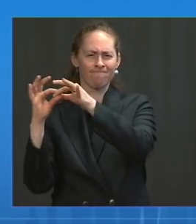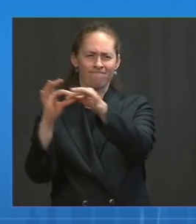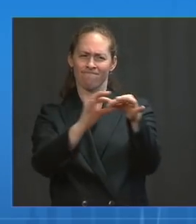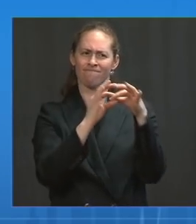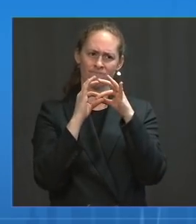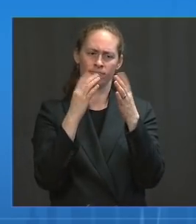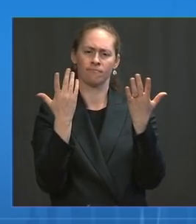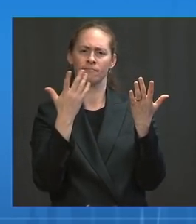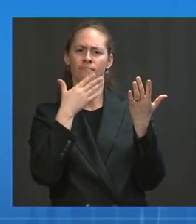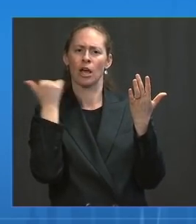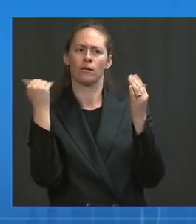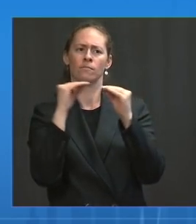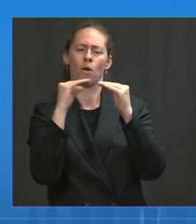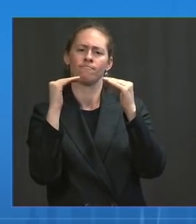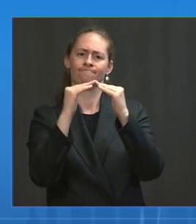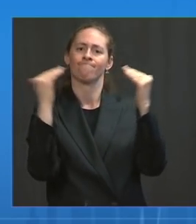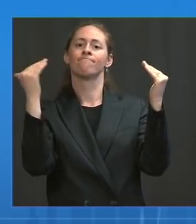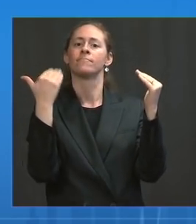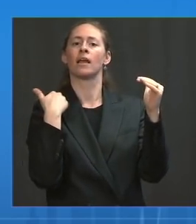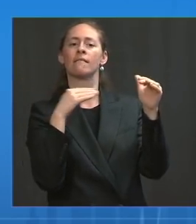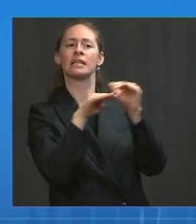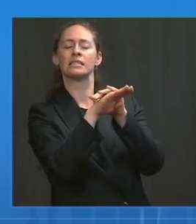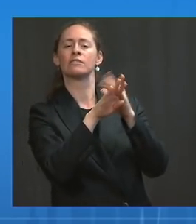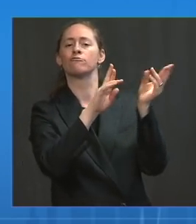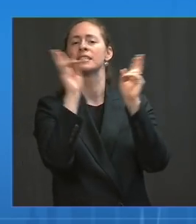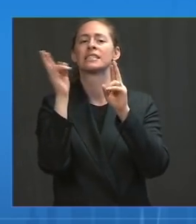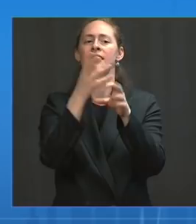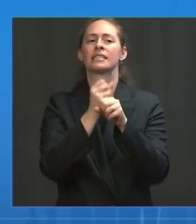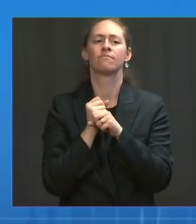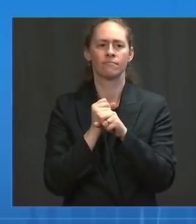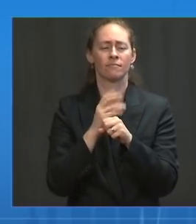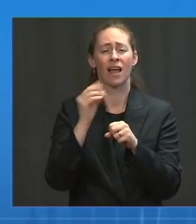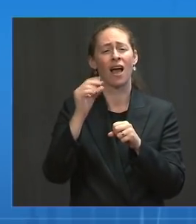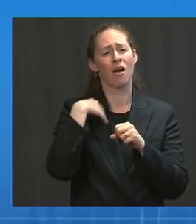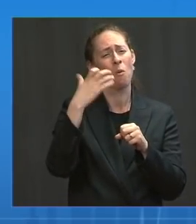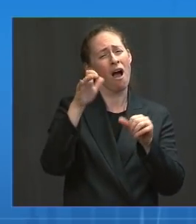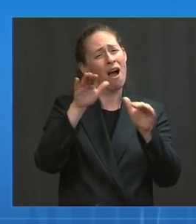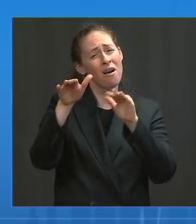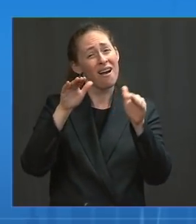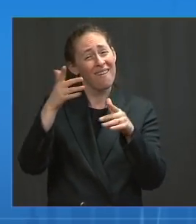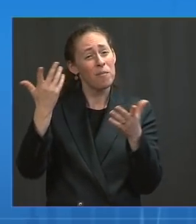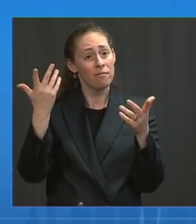And importantly, we have to continue to get the message out to remind everyone, vaccination is free, government-issued ID